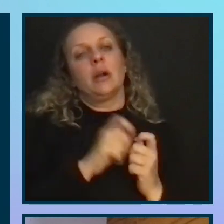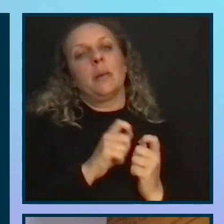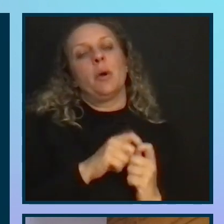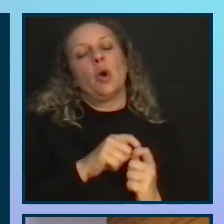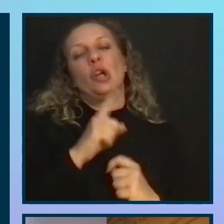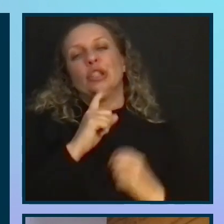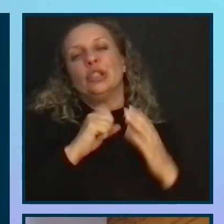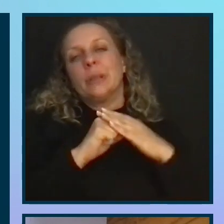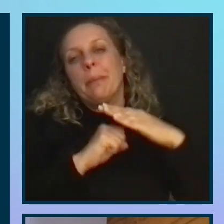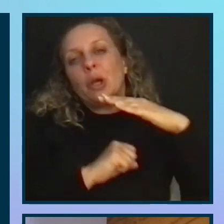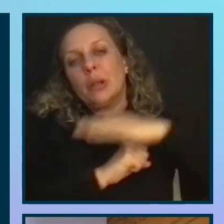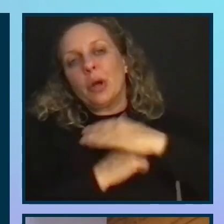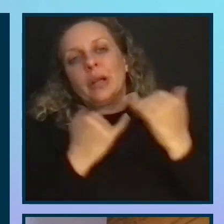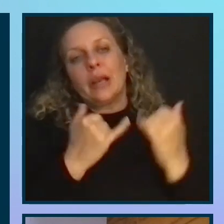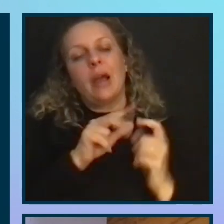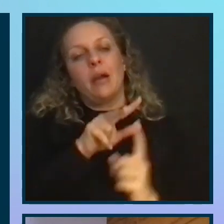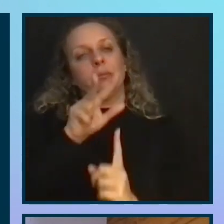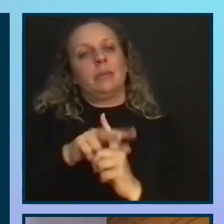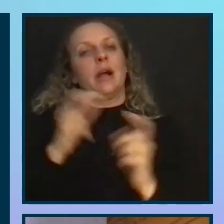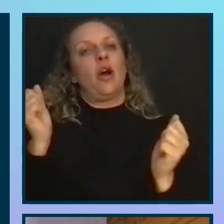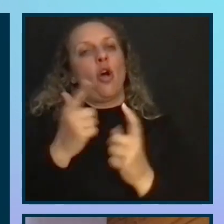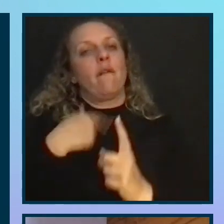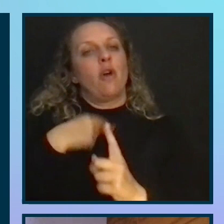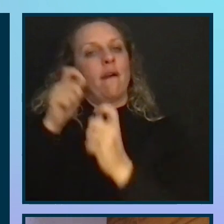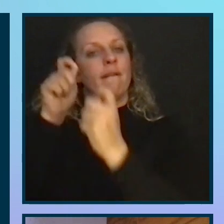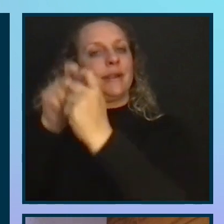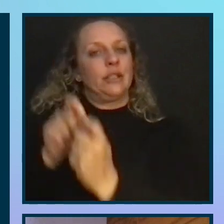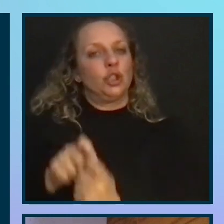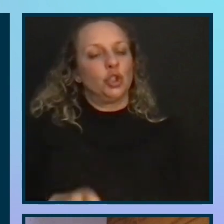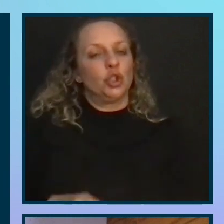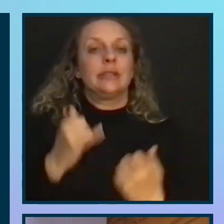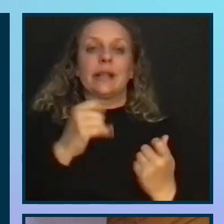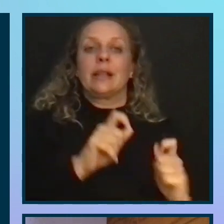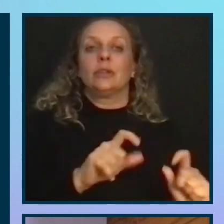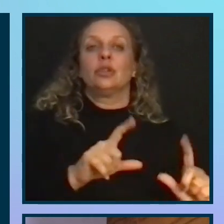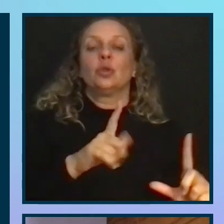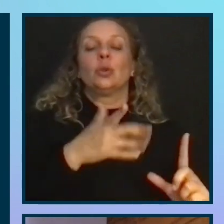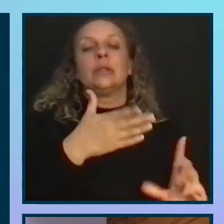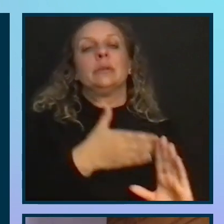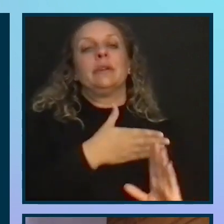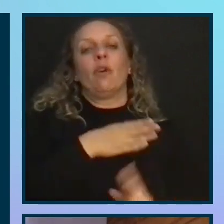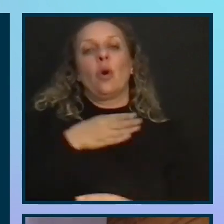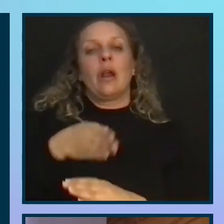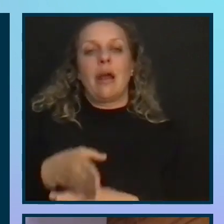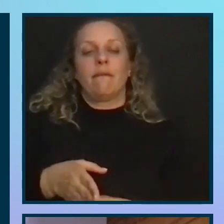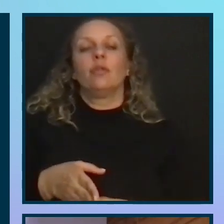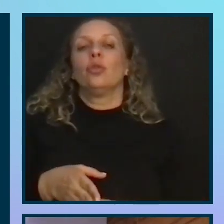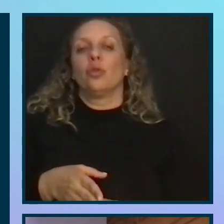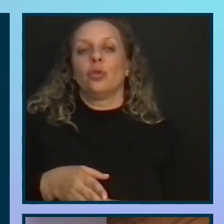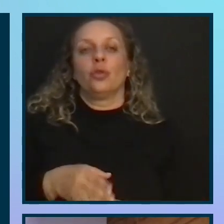that are now used in all our features and this screen here is a before and after screenshot